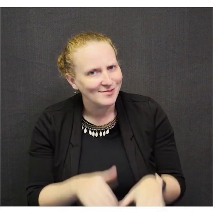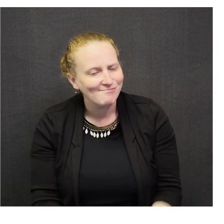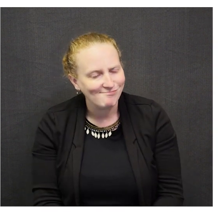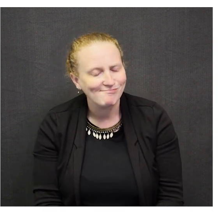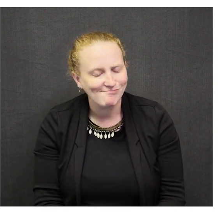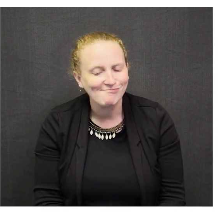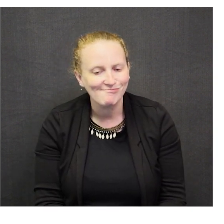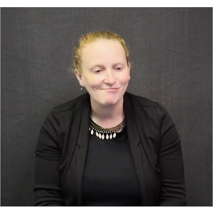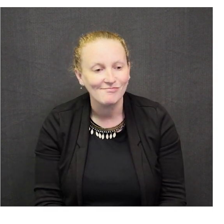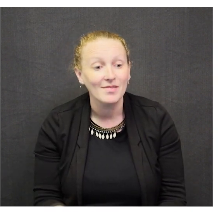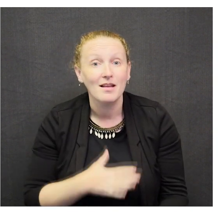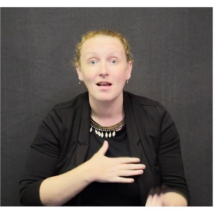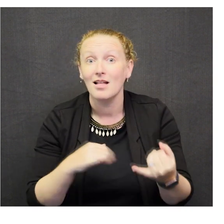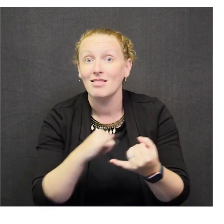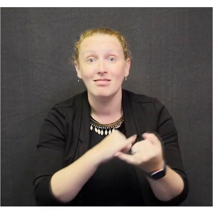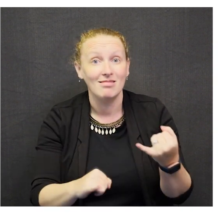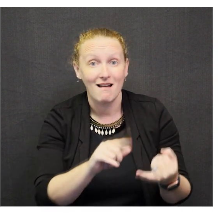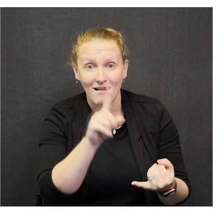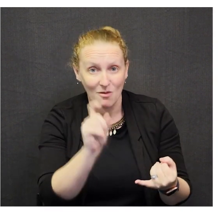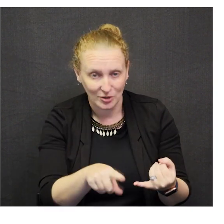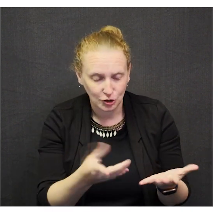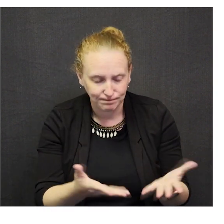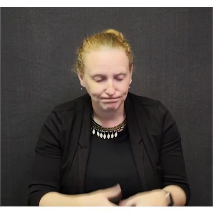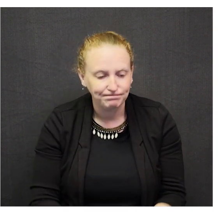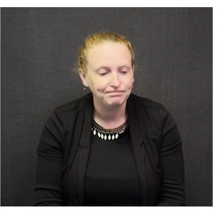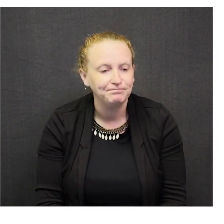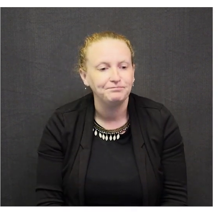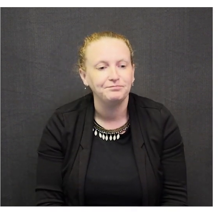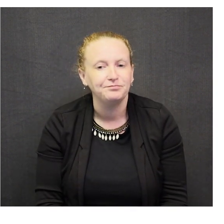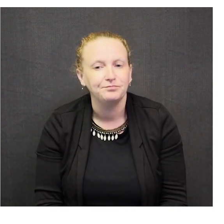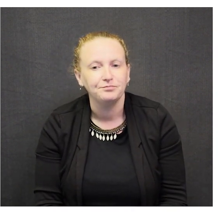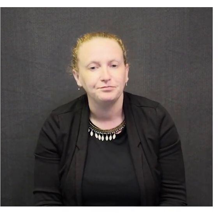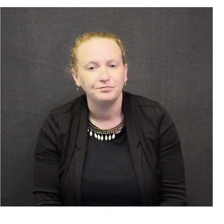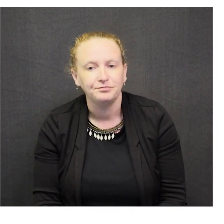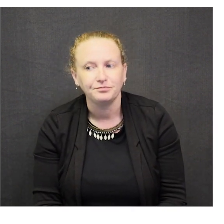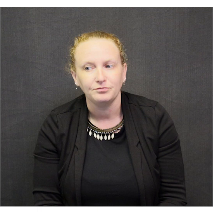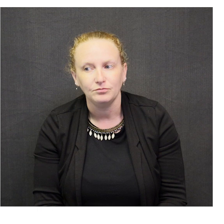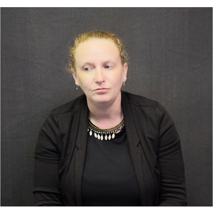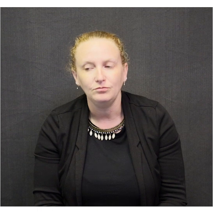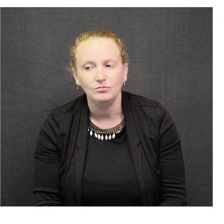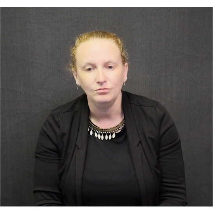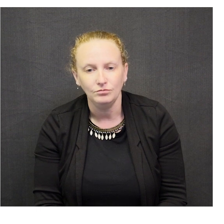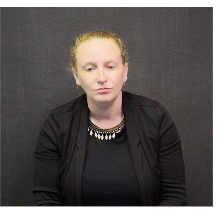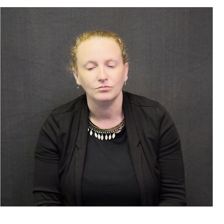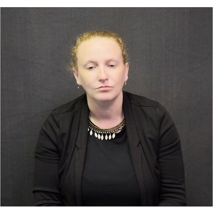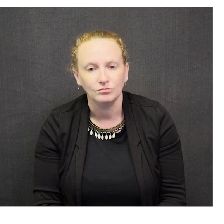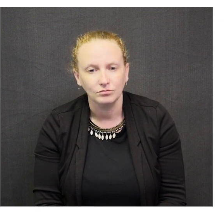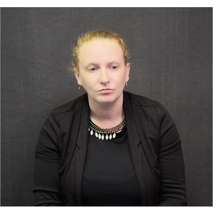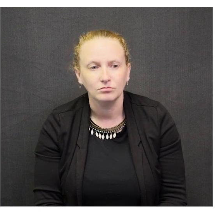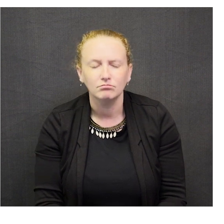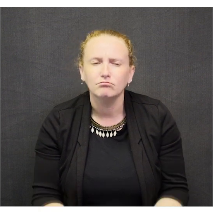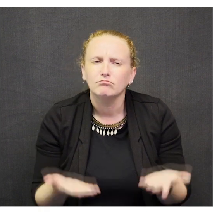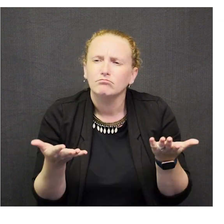last question is what would be your advice for maybe other hospitals, other organizations,